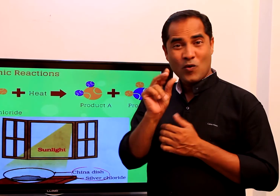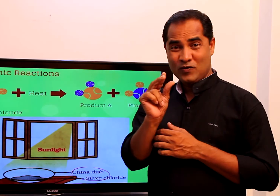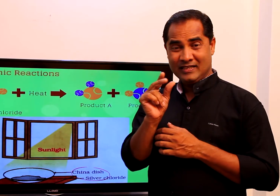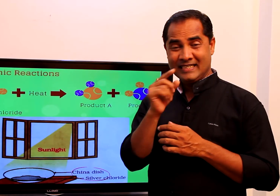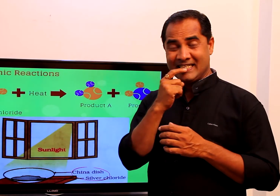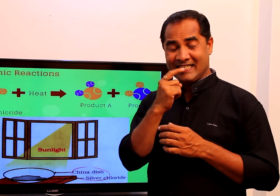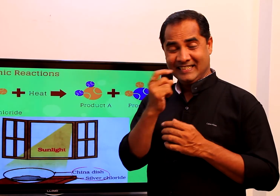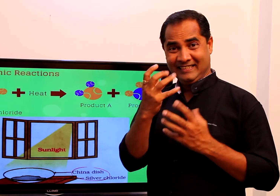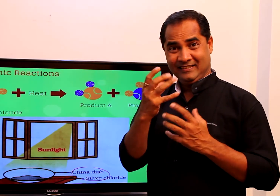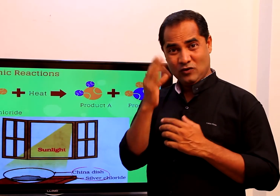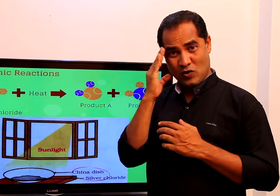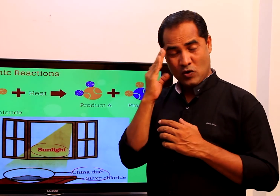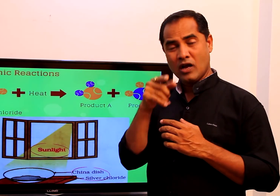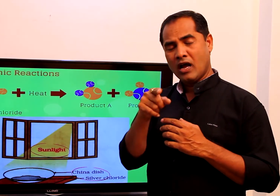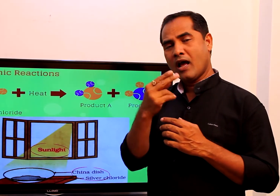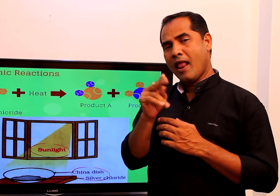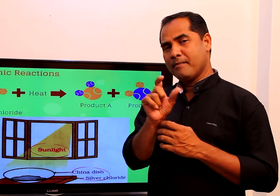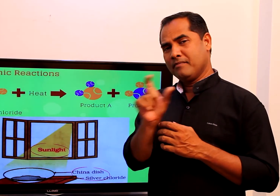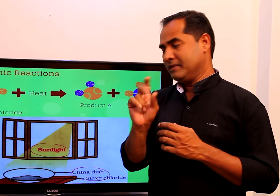Silver chloride